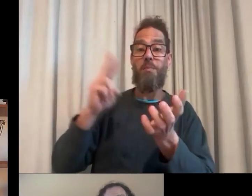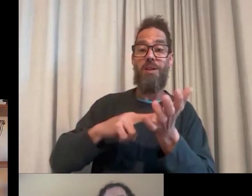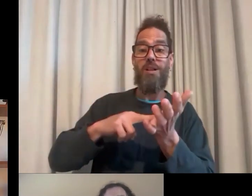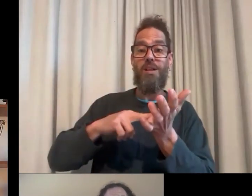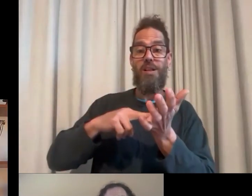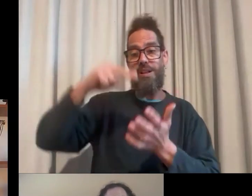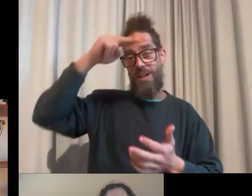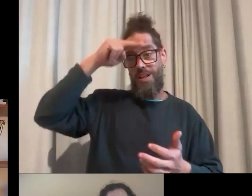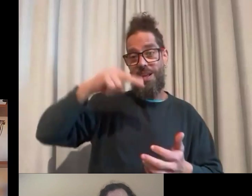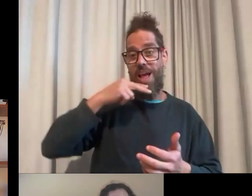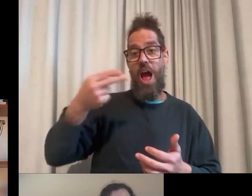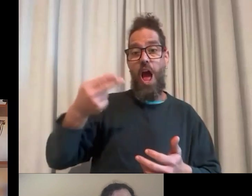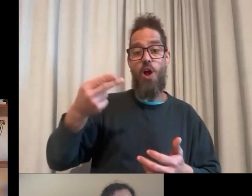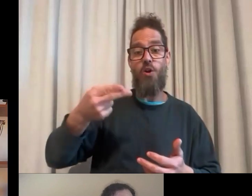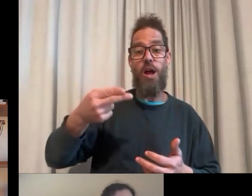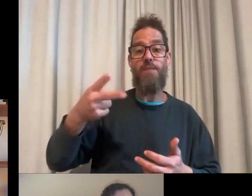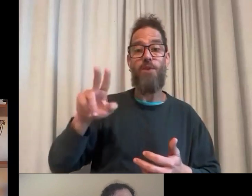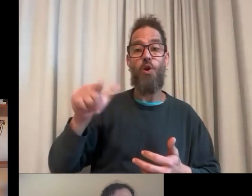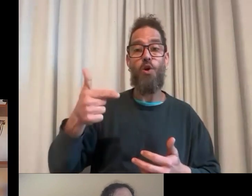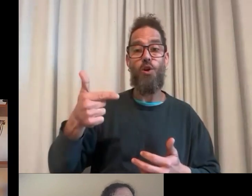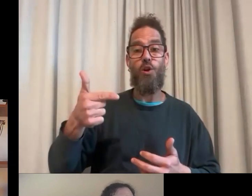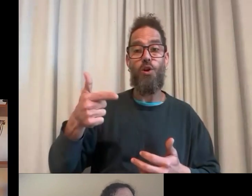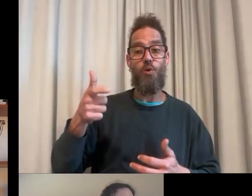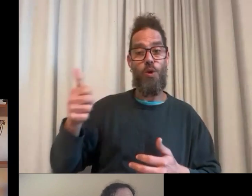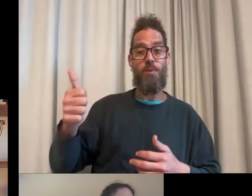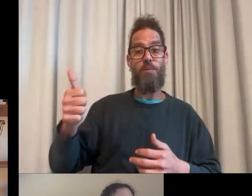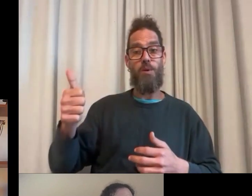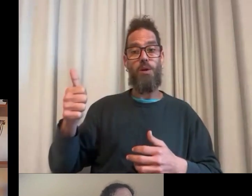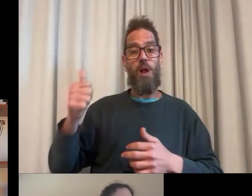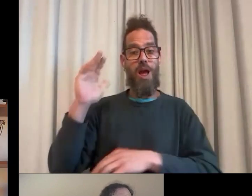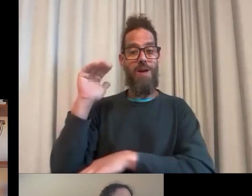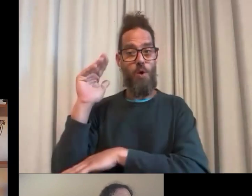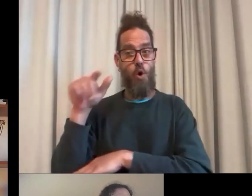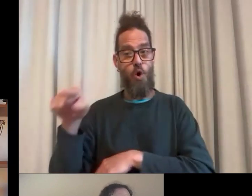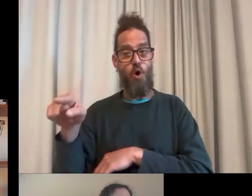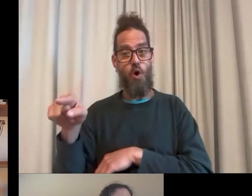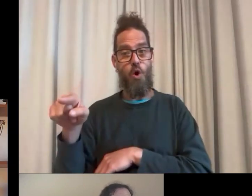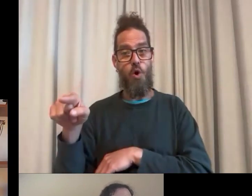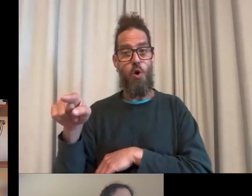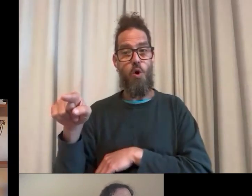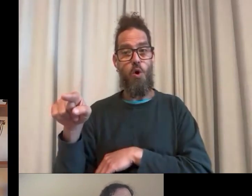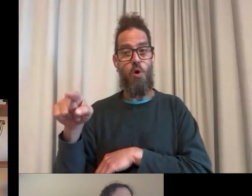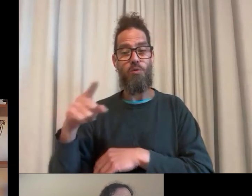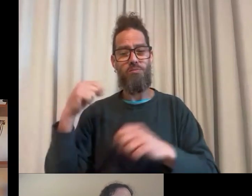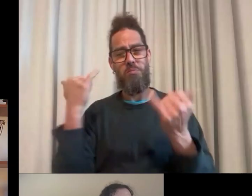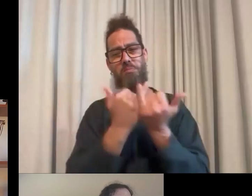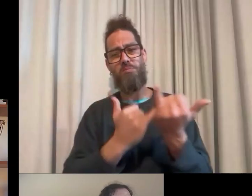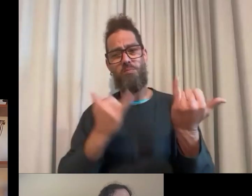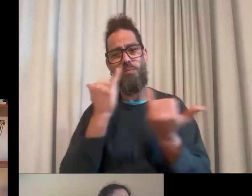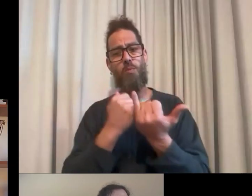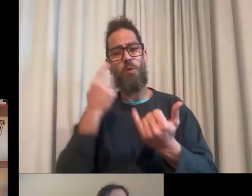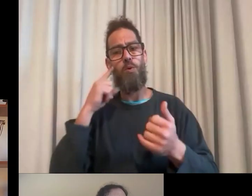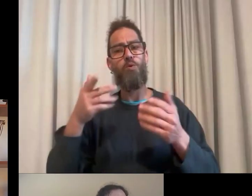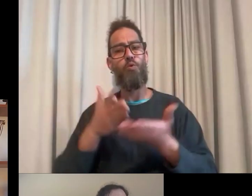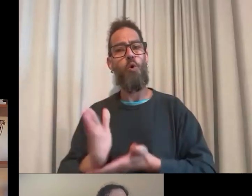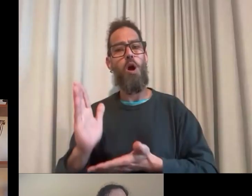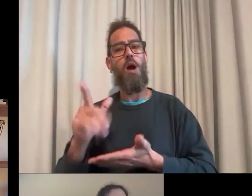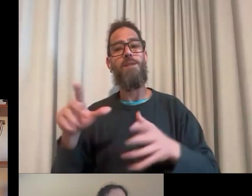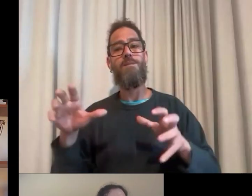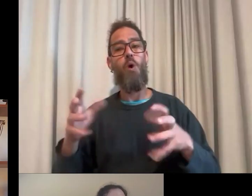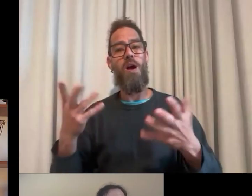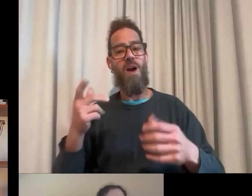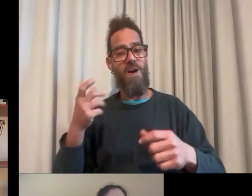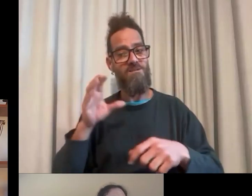In 2000, Henry Vlug, a lawyer, breakthrough activist lawyer,